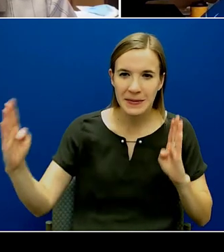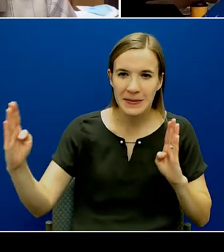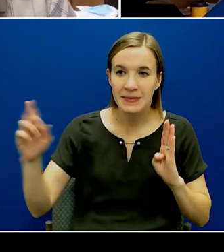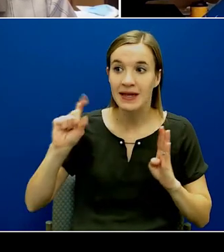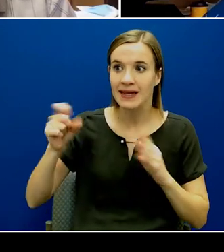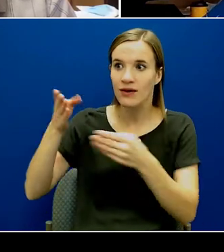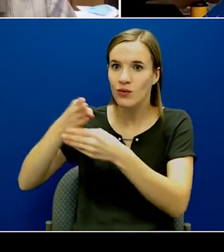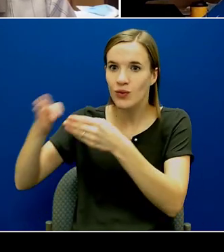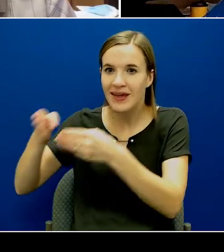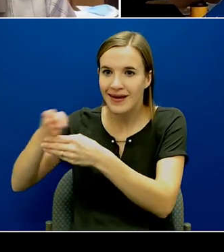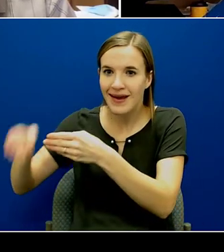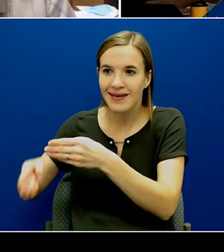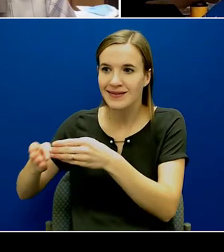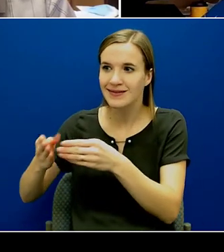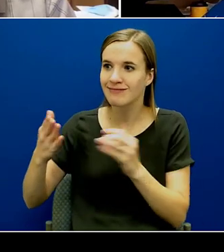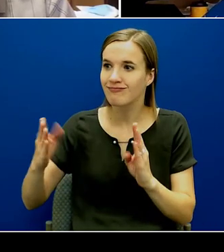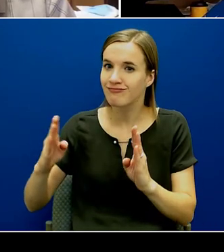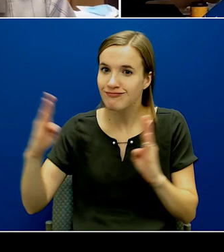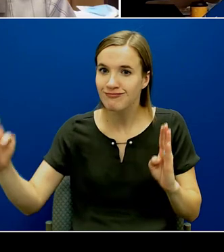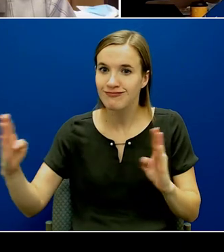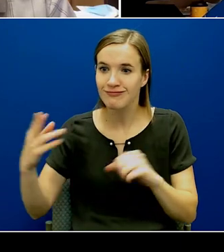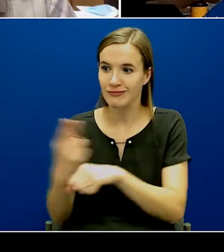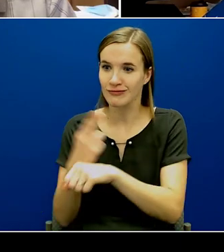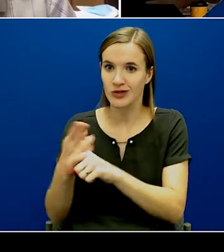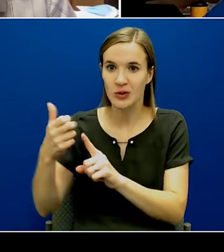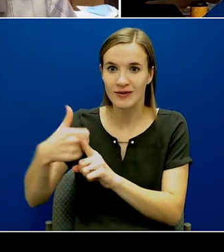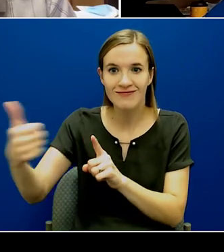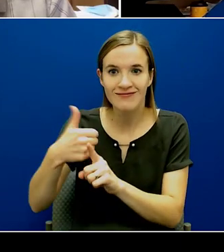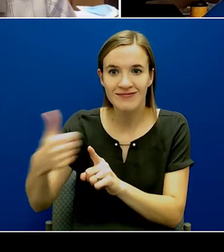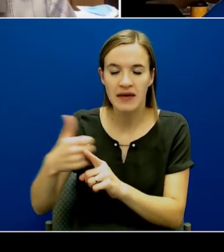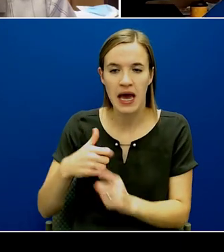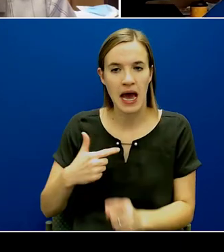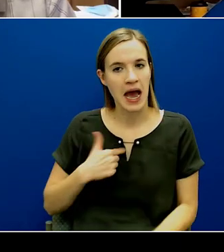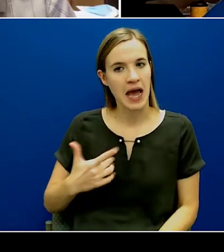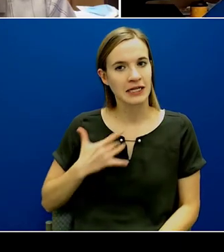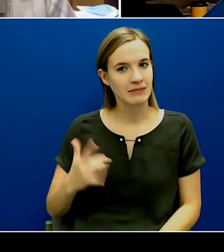were talking about, it makes people, they're more independent. They can stay in the